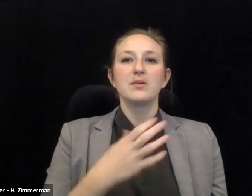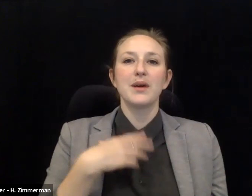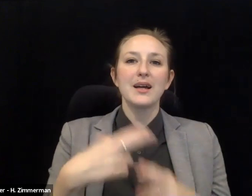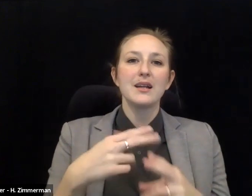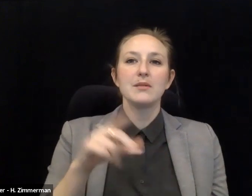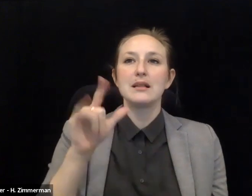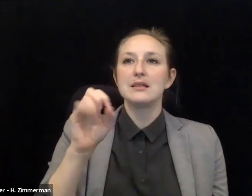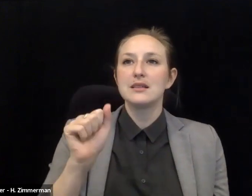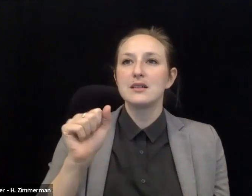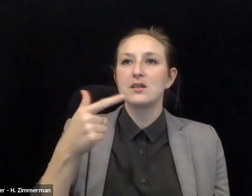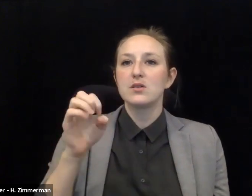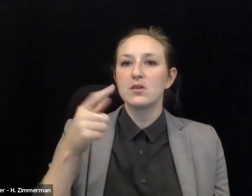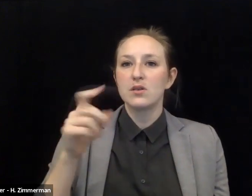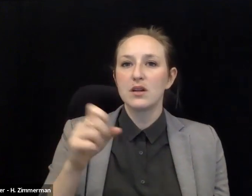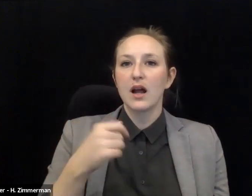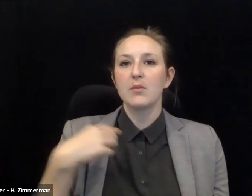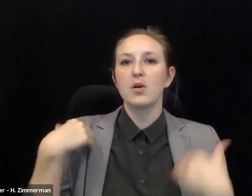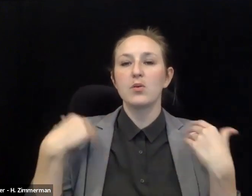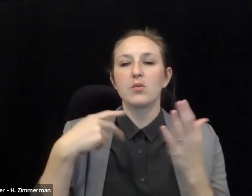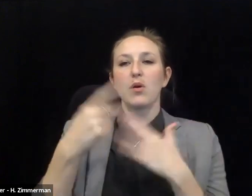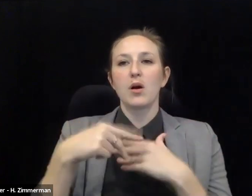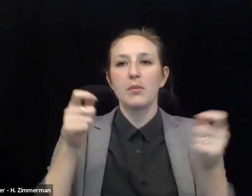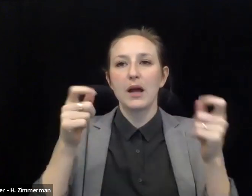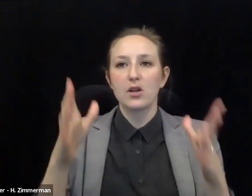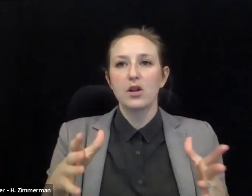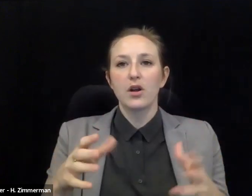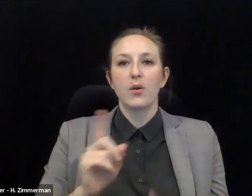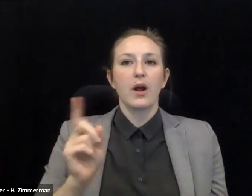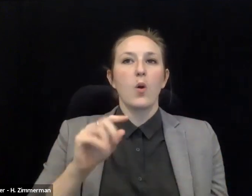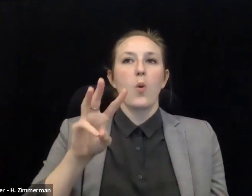I am a youth programs manager at World Learning. World Learning